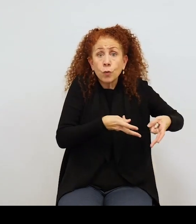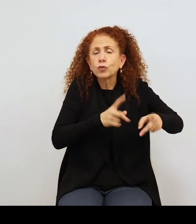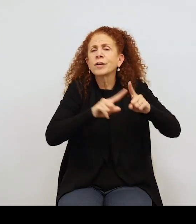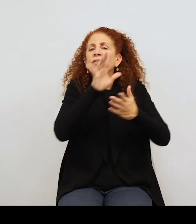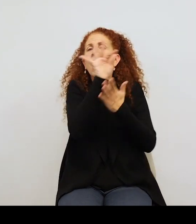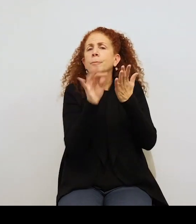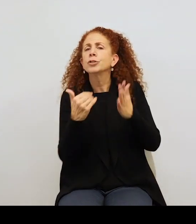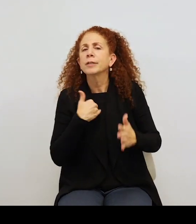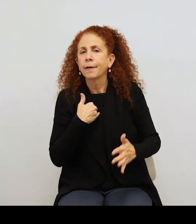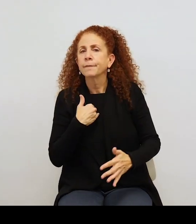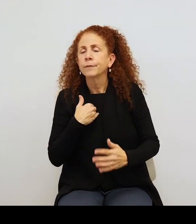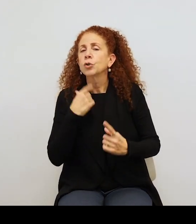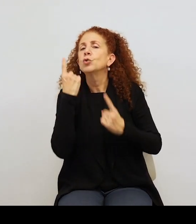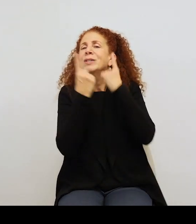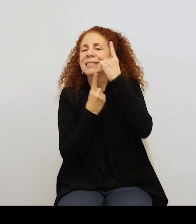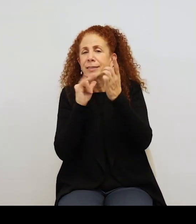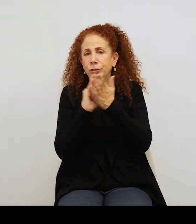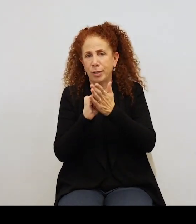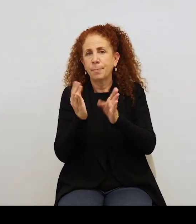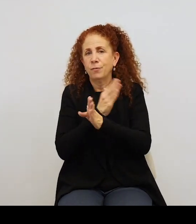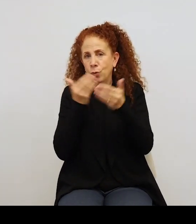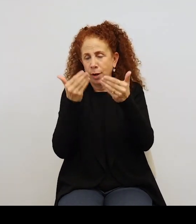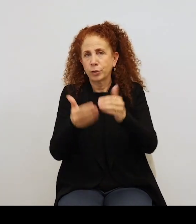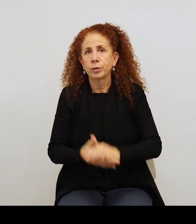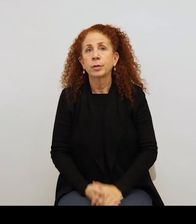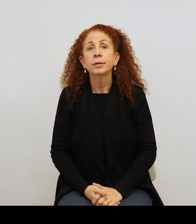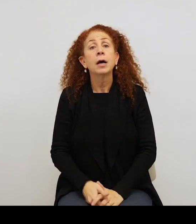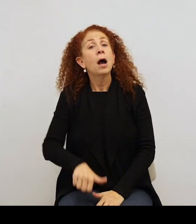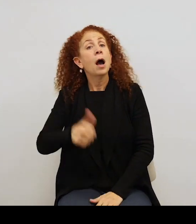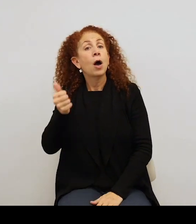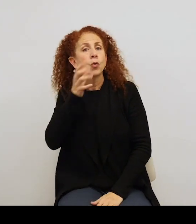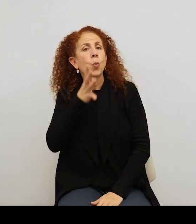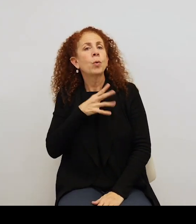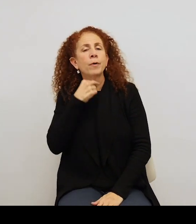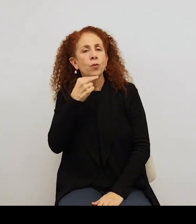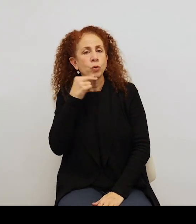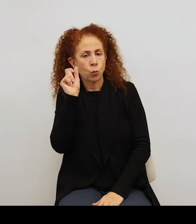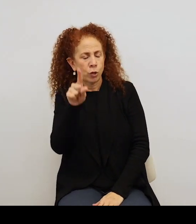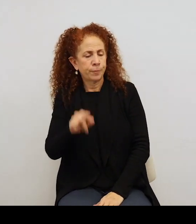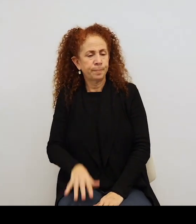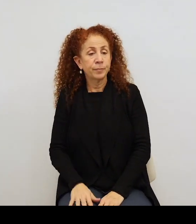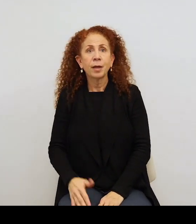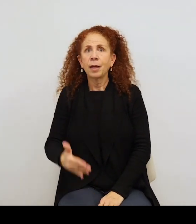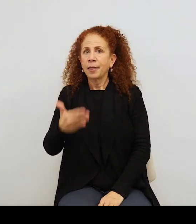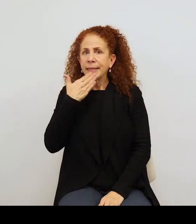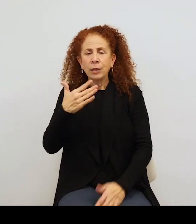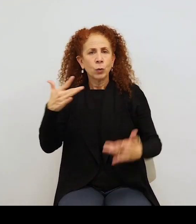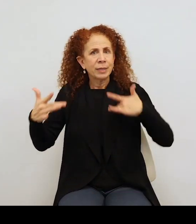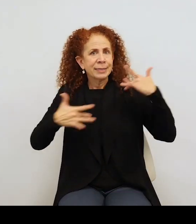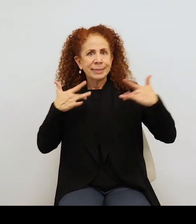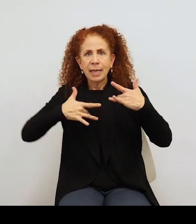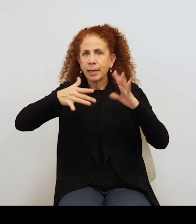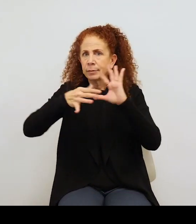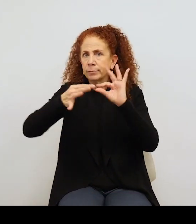and just to consider them, at least. All right? Hi. Thank you for a really exciting talk.